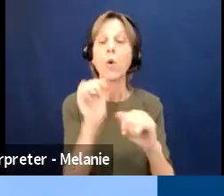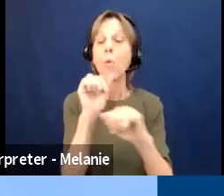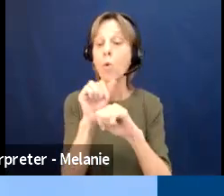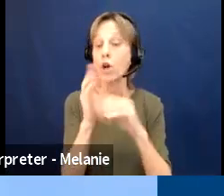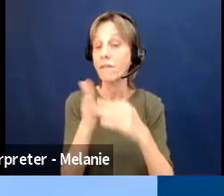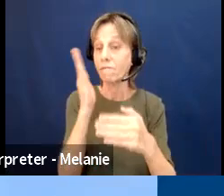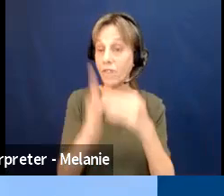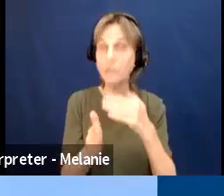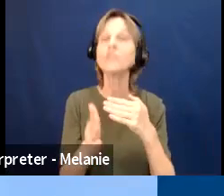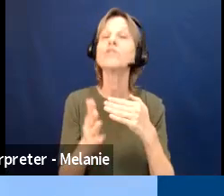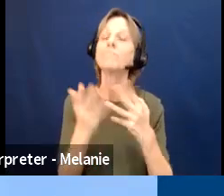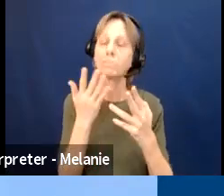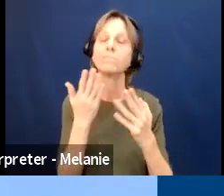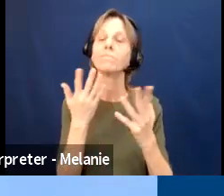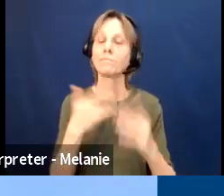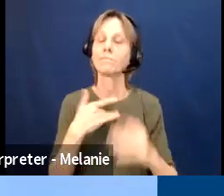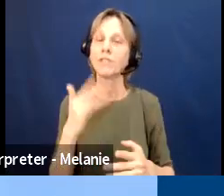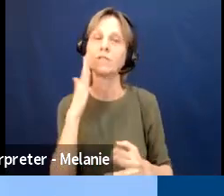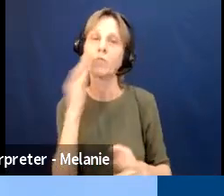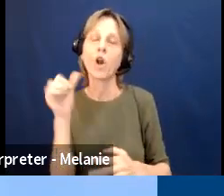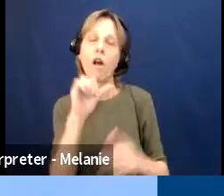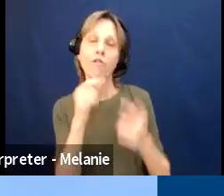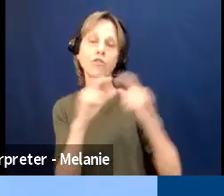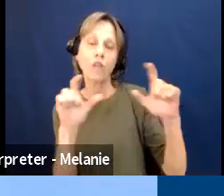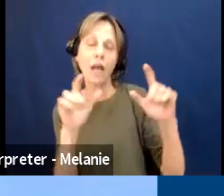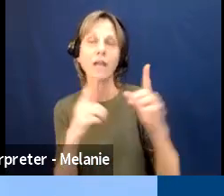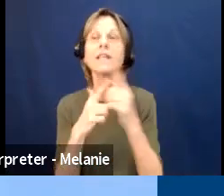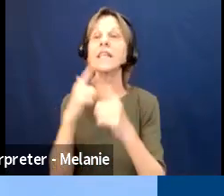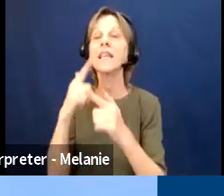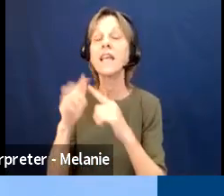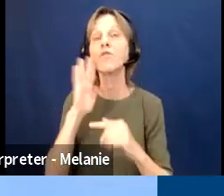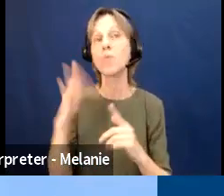and then you'll get actually a separate payment for all those personal belongings you've done